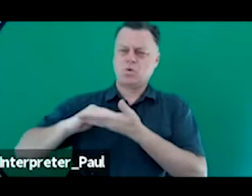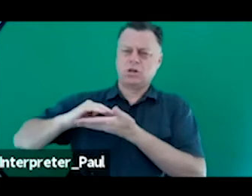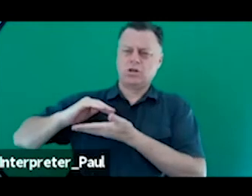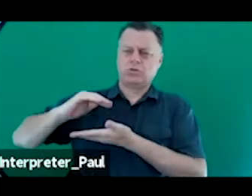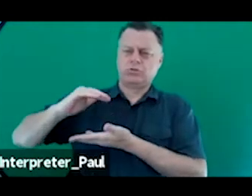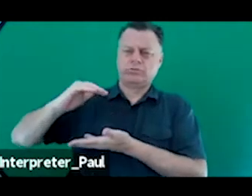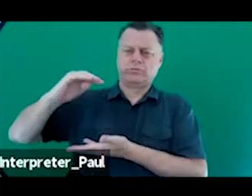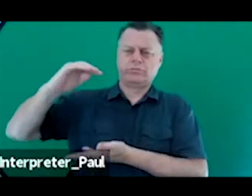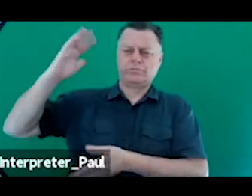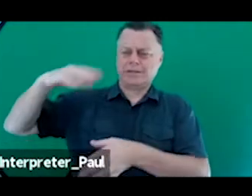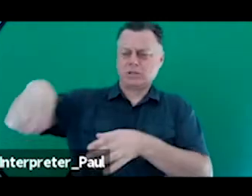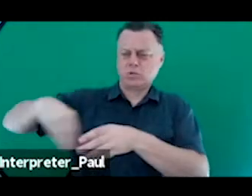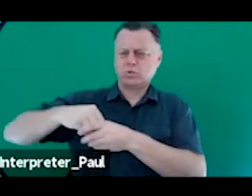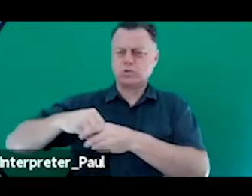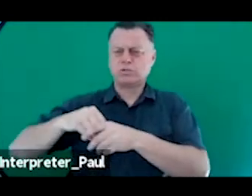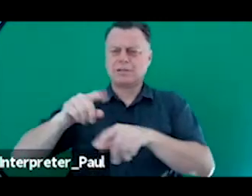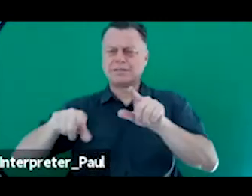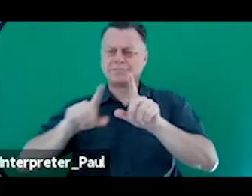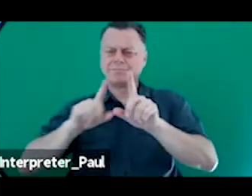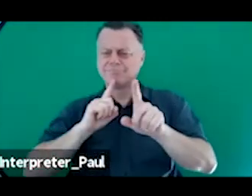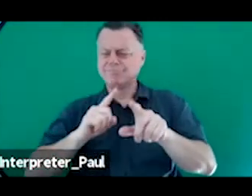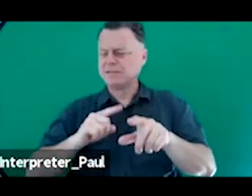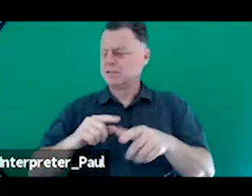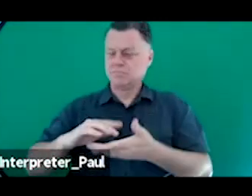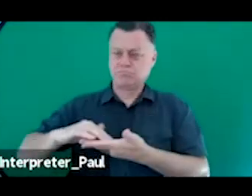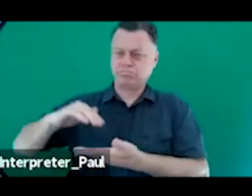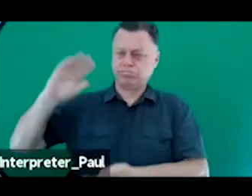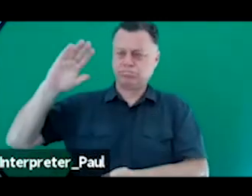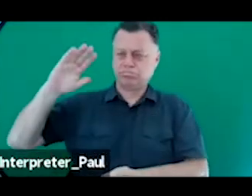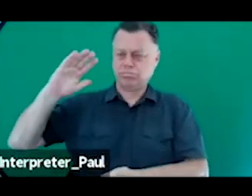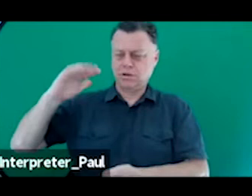advisers is increasing. It would be good to see funding increased for practitioners